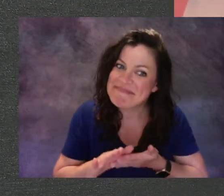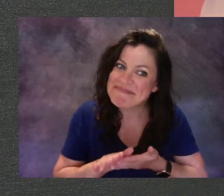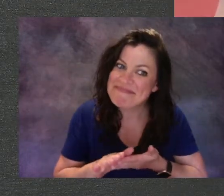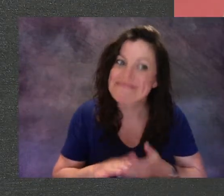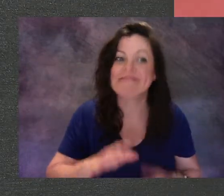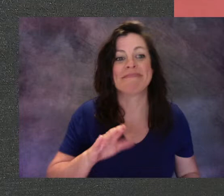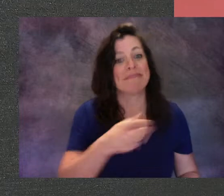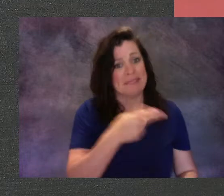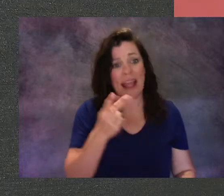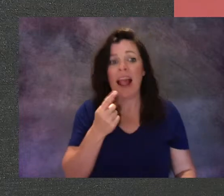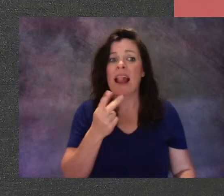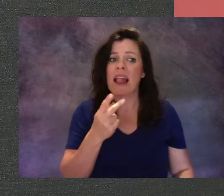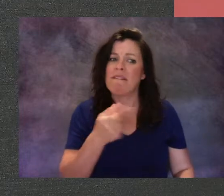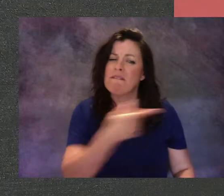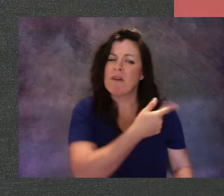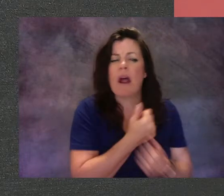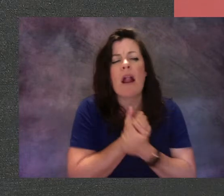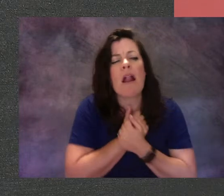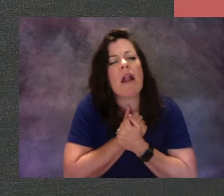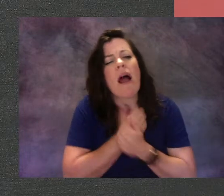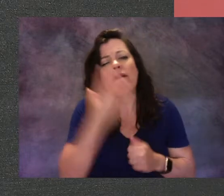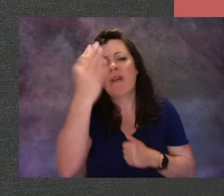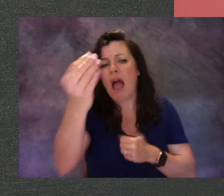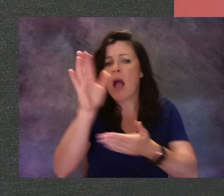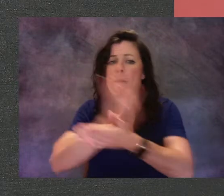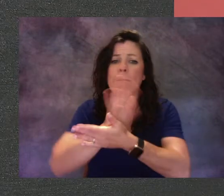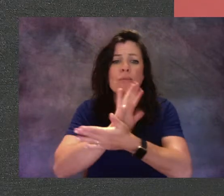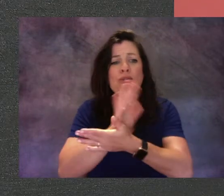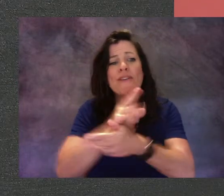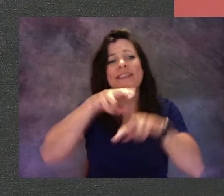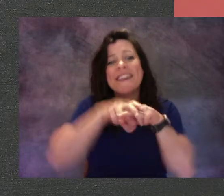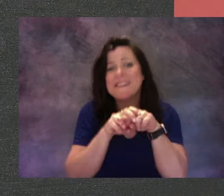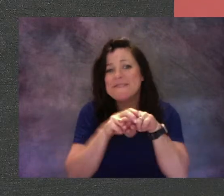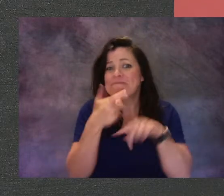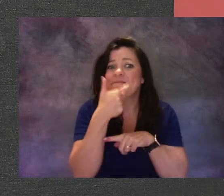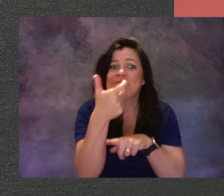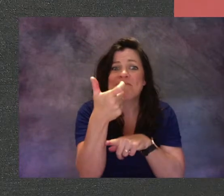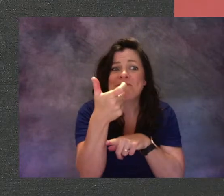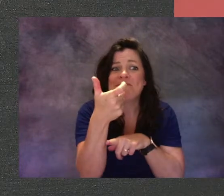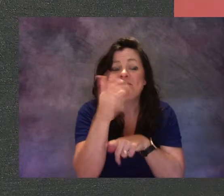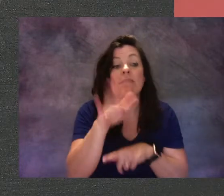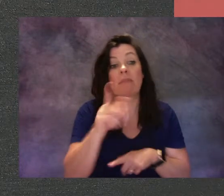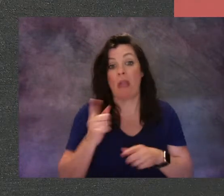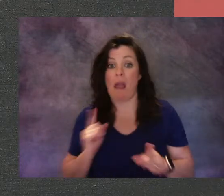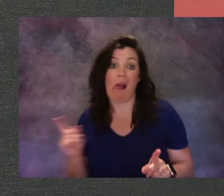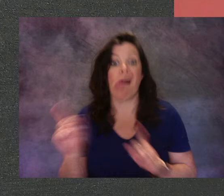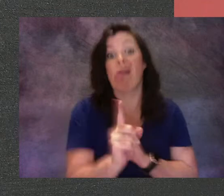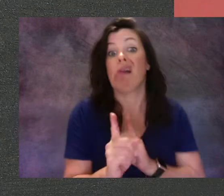Clifford loves to go to the movies and he waits, his turn in line.